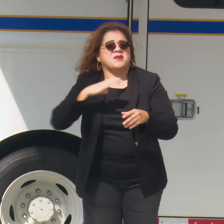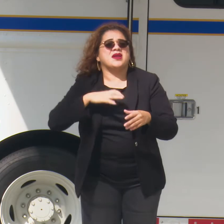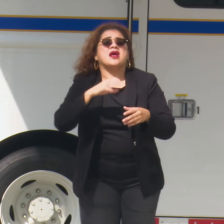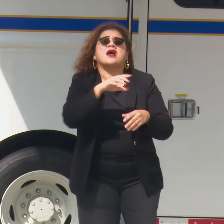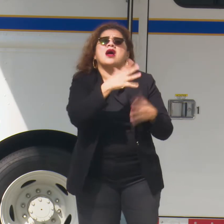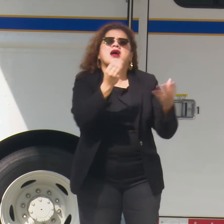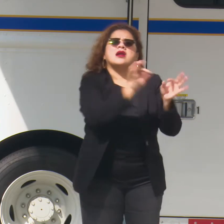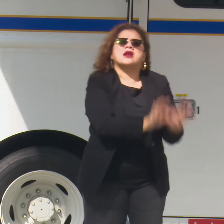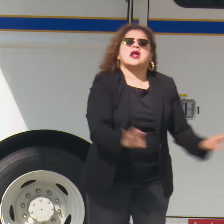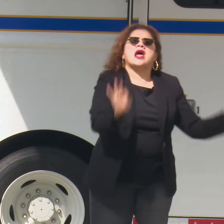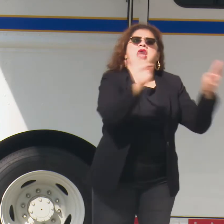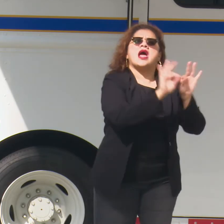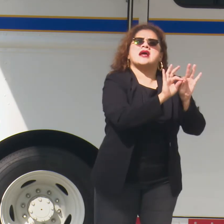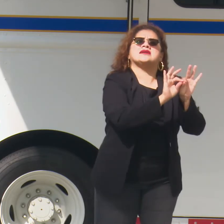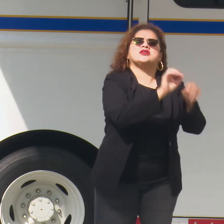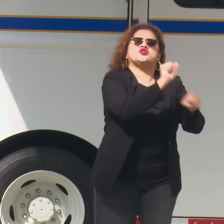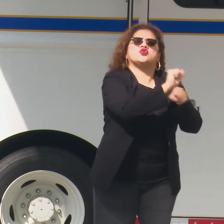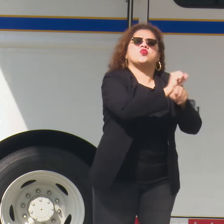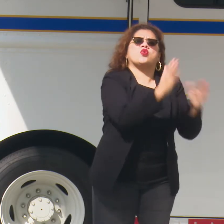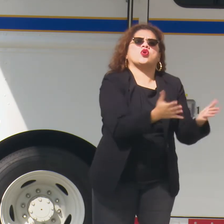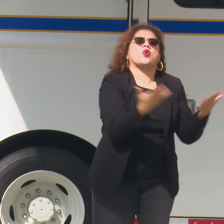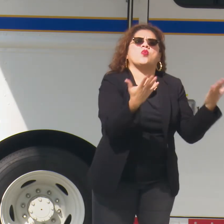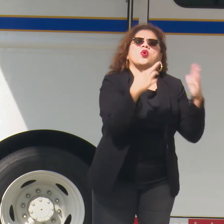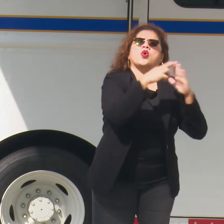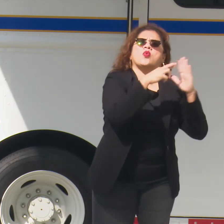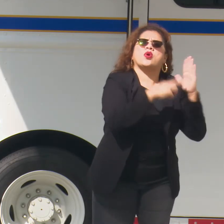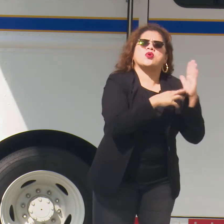workplace regulations correct. We know that there have been cases in for,